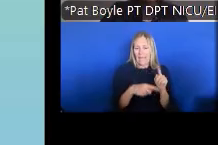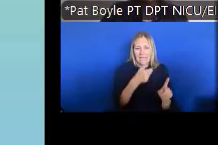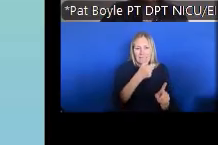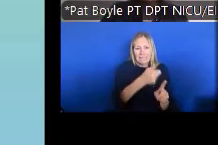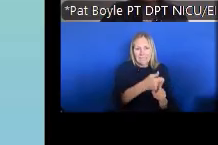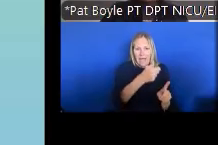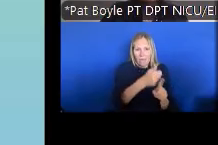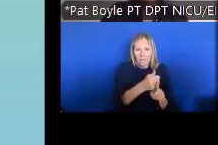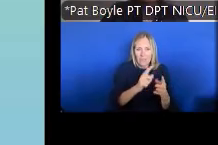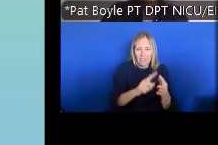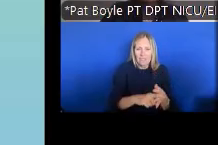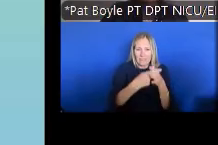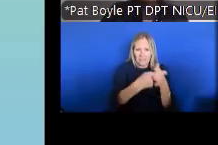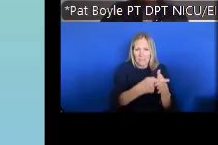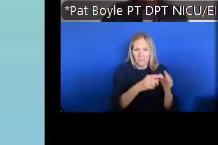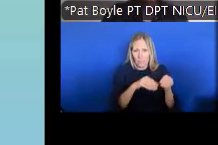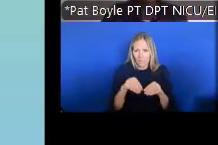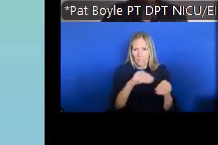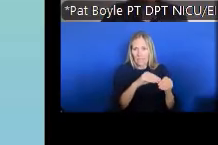again, the movements of mom are very important when she's